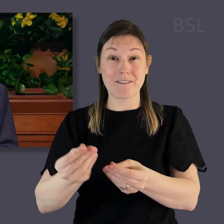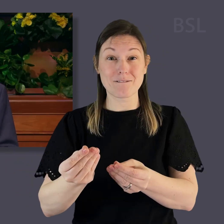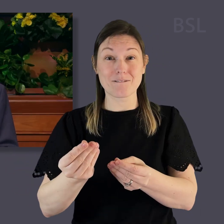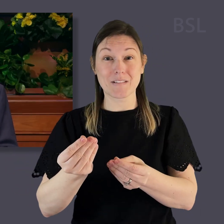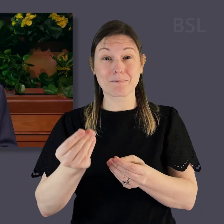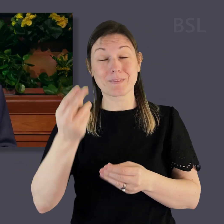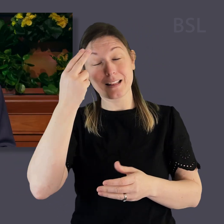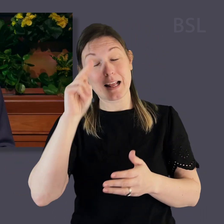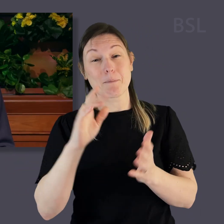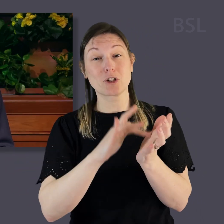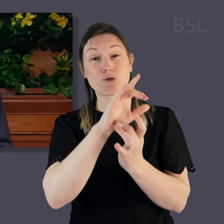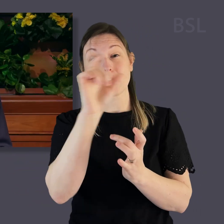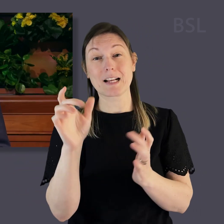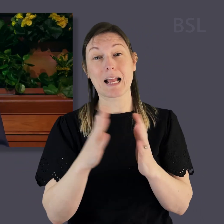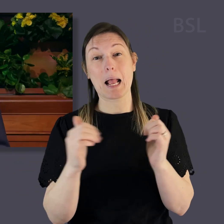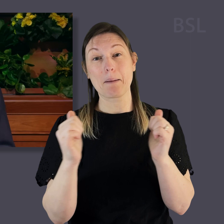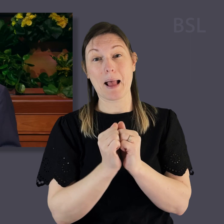in the name of Jesus Christ, amen.